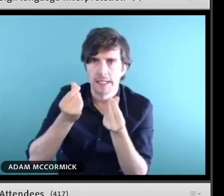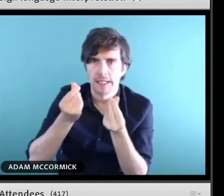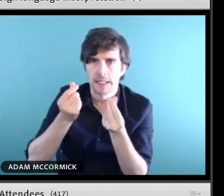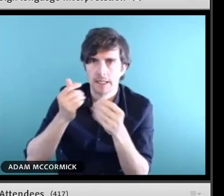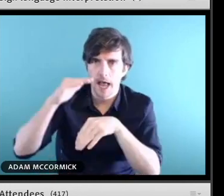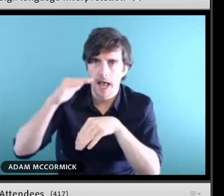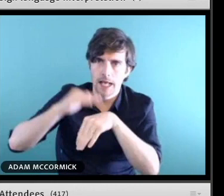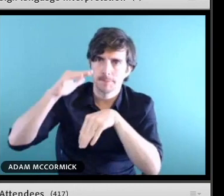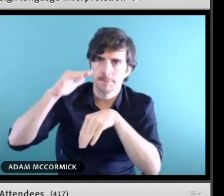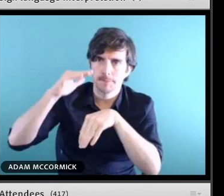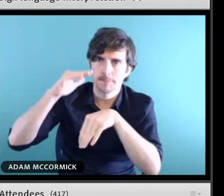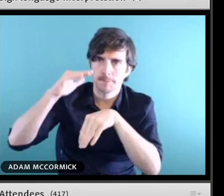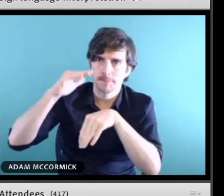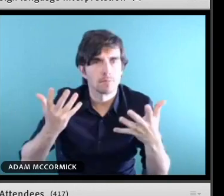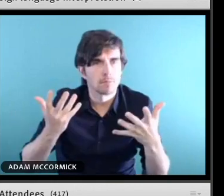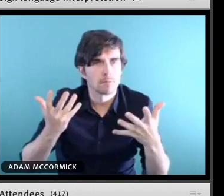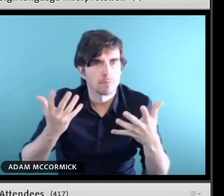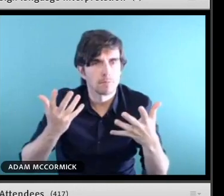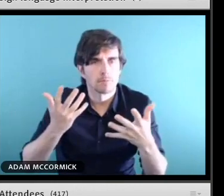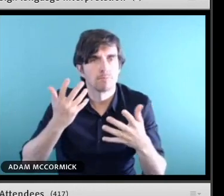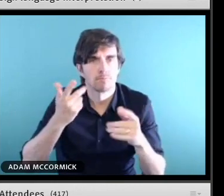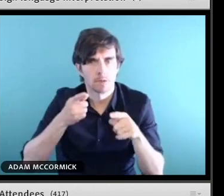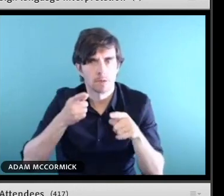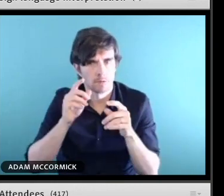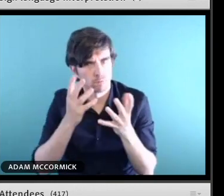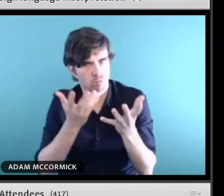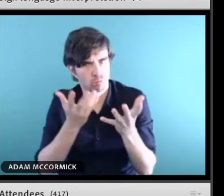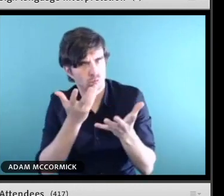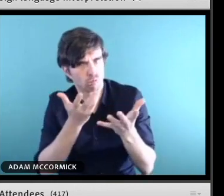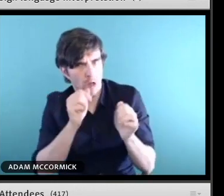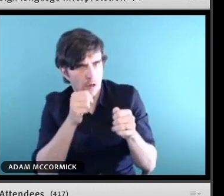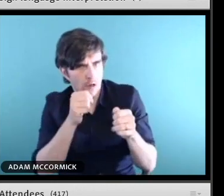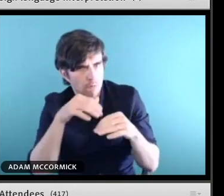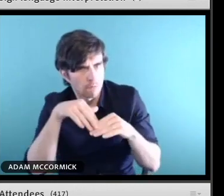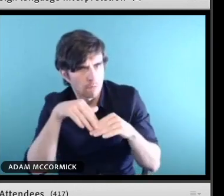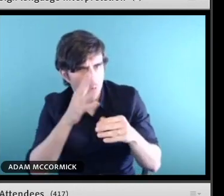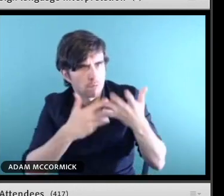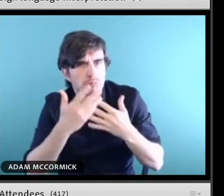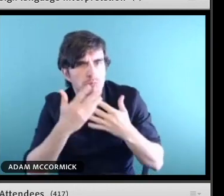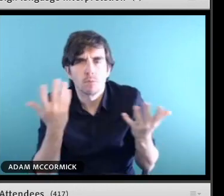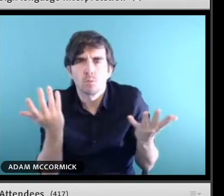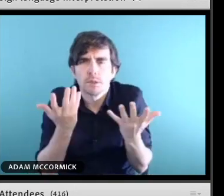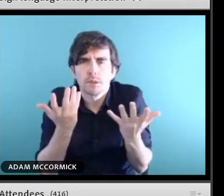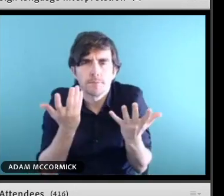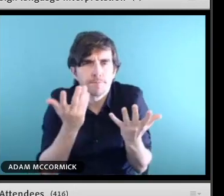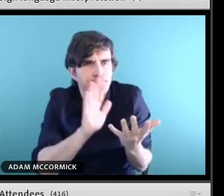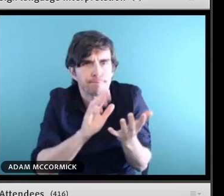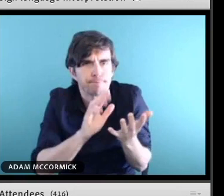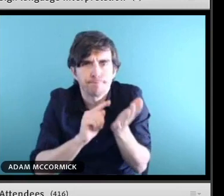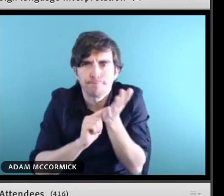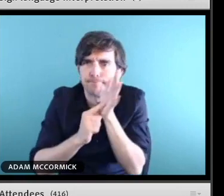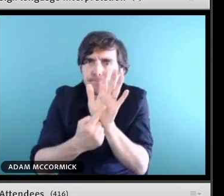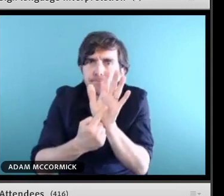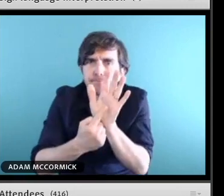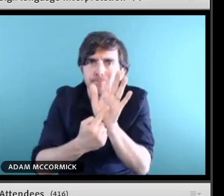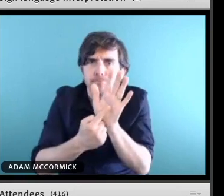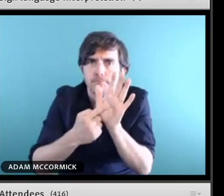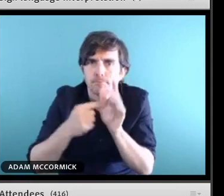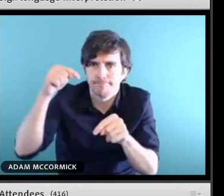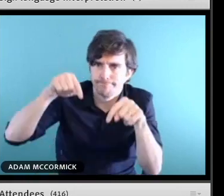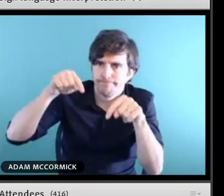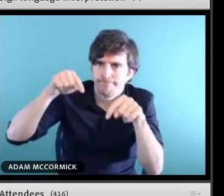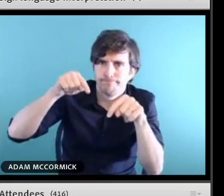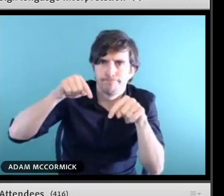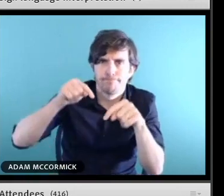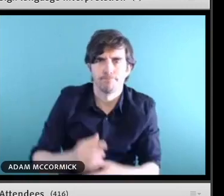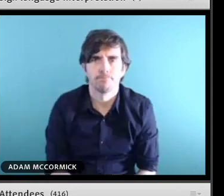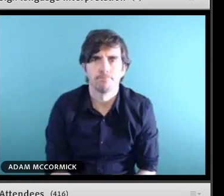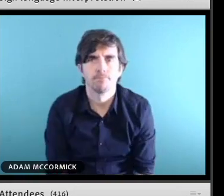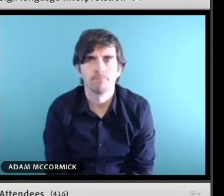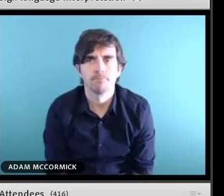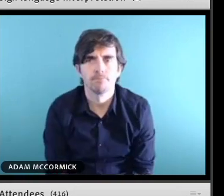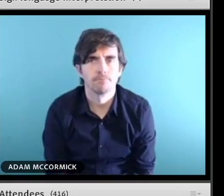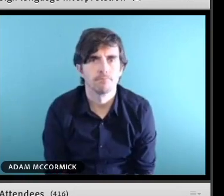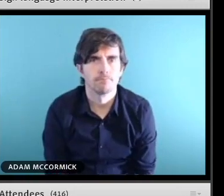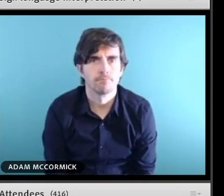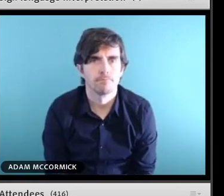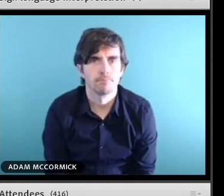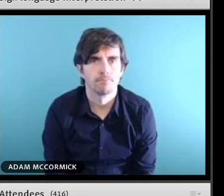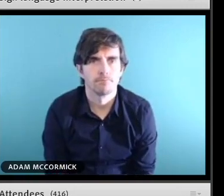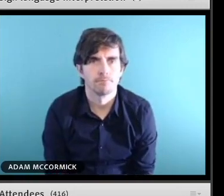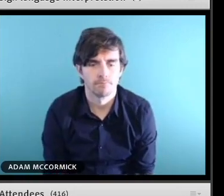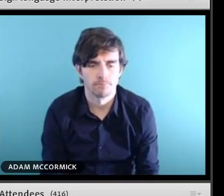impact? >> KIRSTIN LANGE: It is very much a risk during